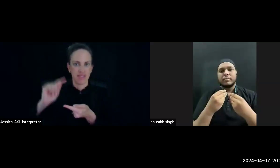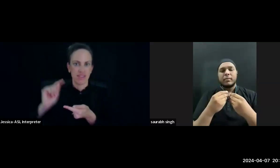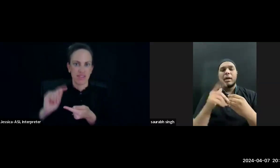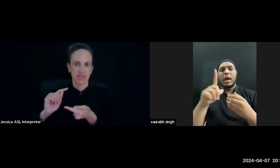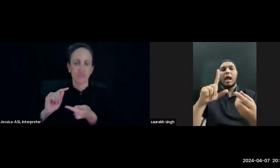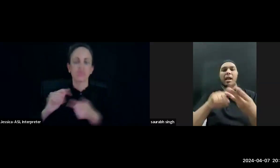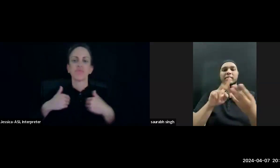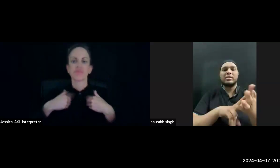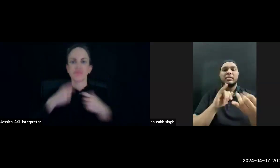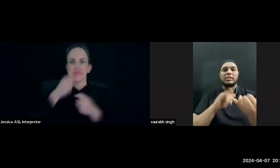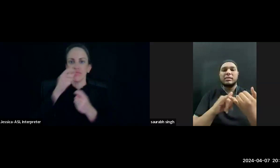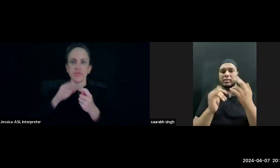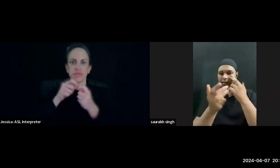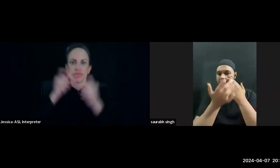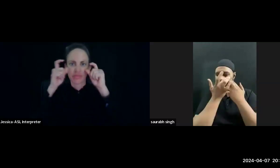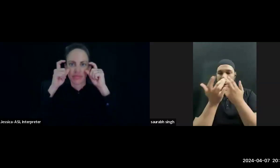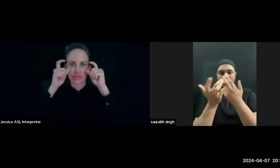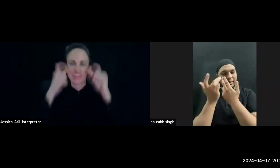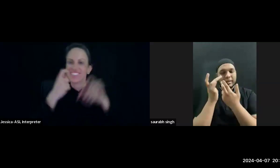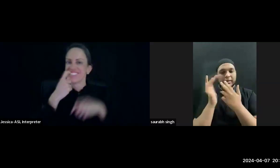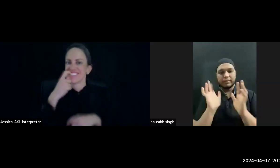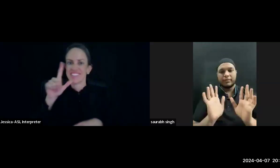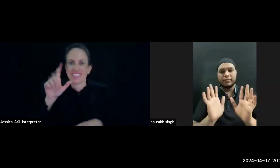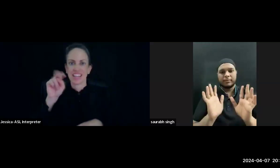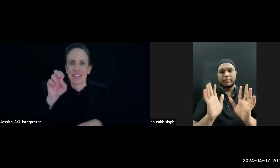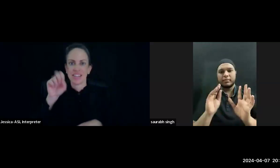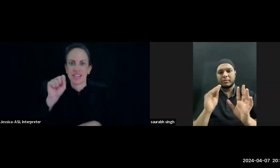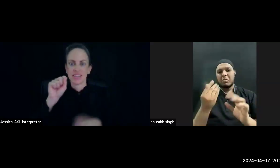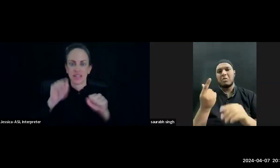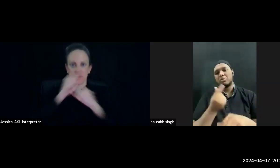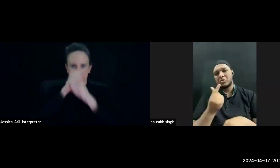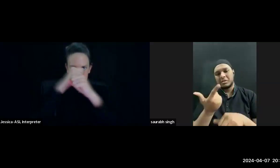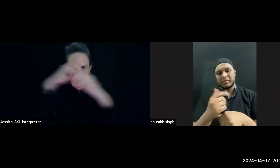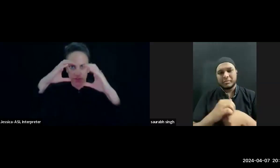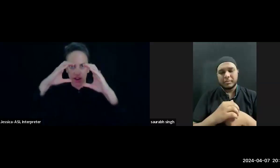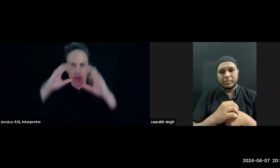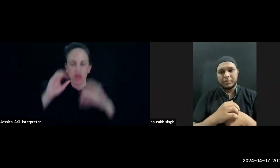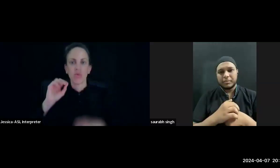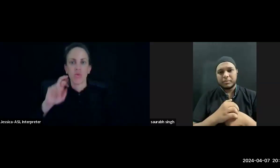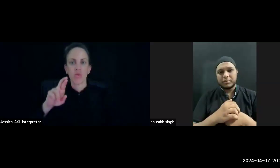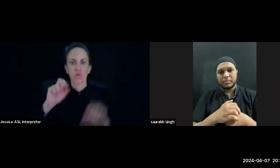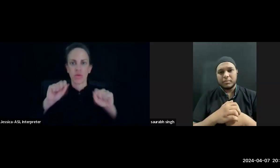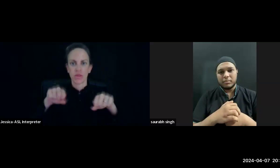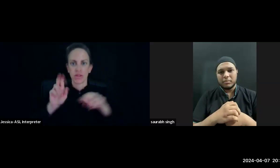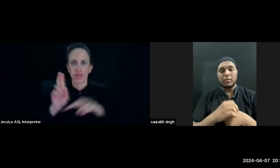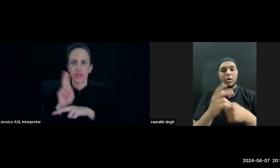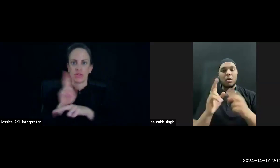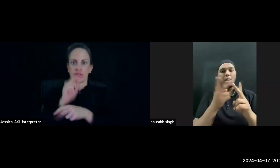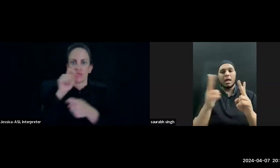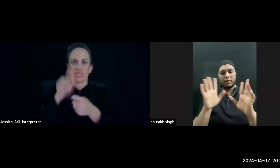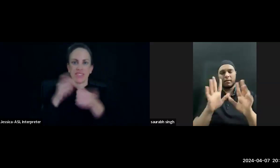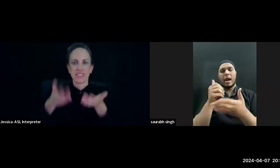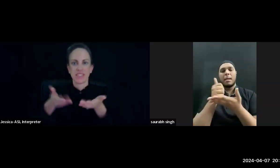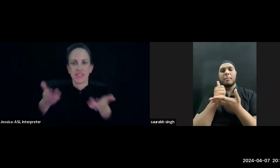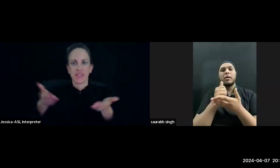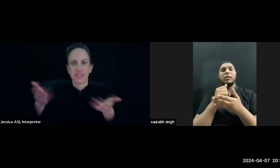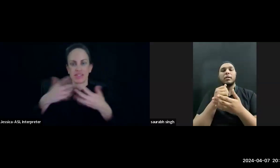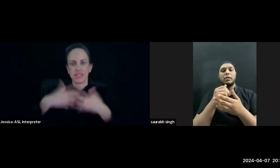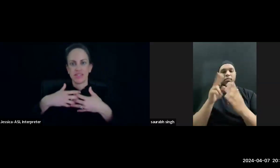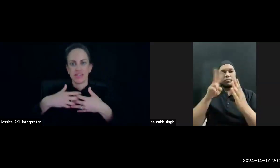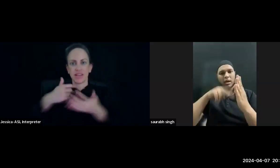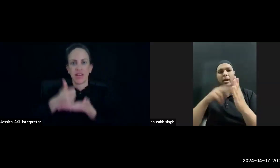magnify or they can use certain um say devices that helps to magnify uh if they are reading